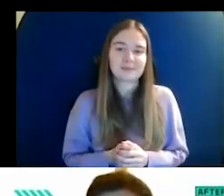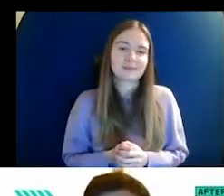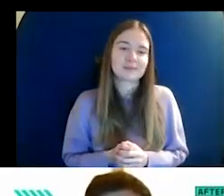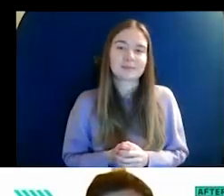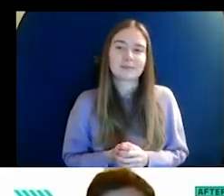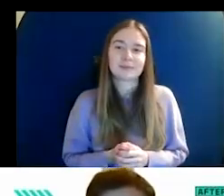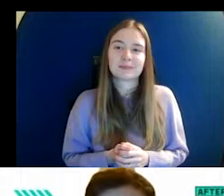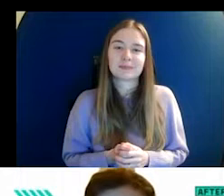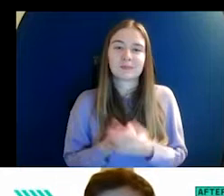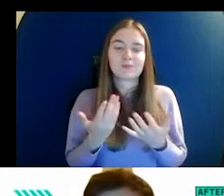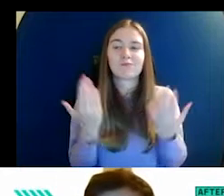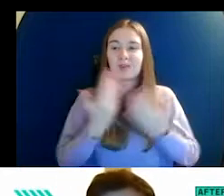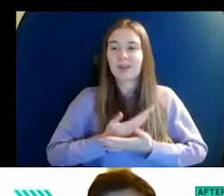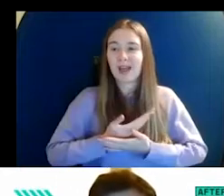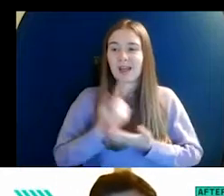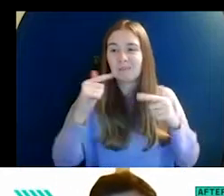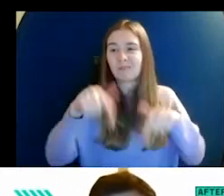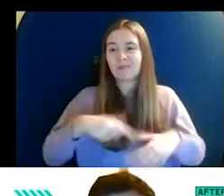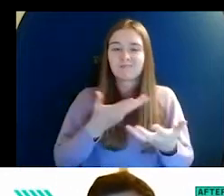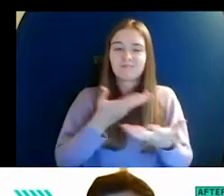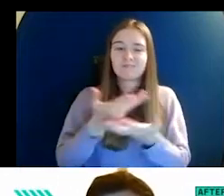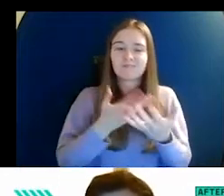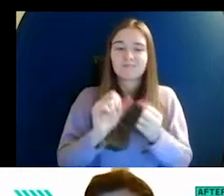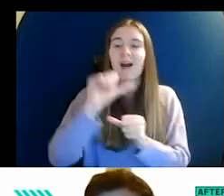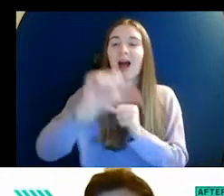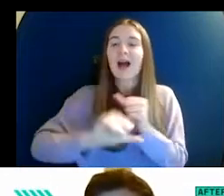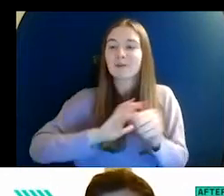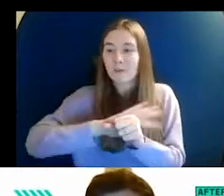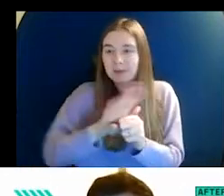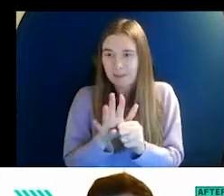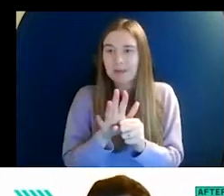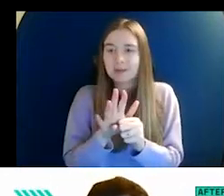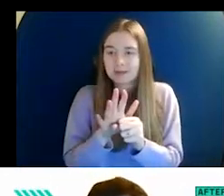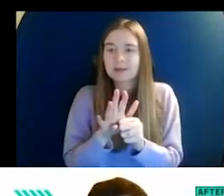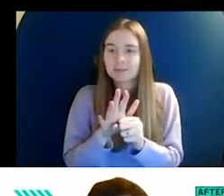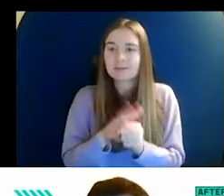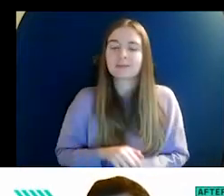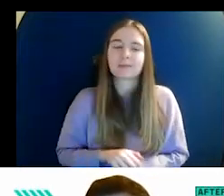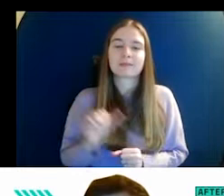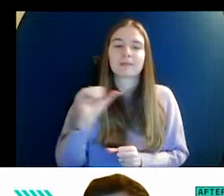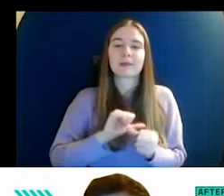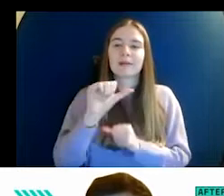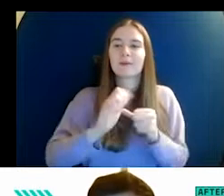So this evening I am here to talk about After the Pandemic. After the Pandemic began last year